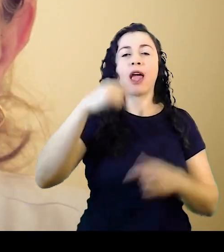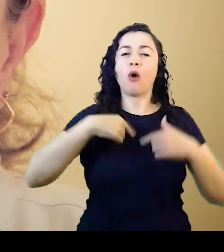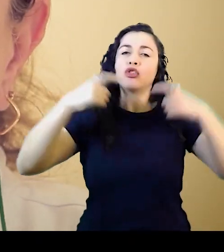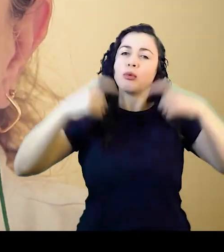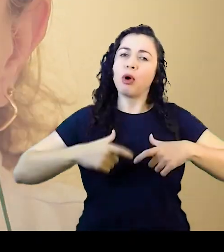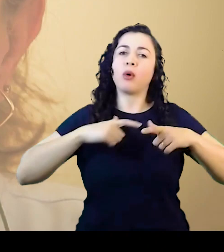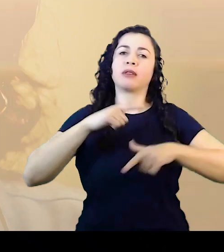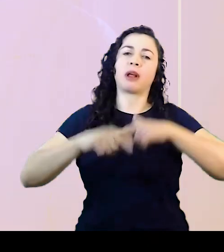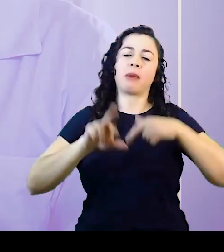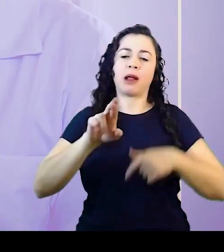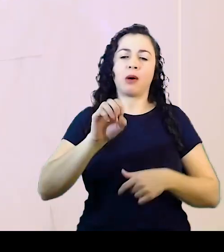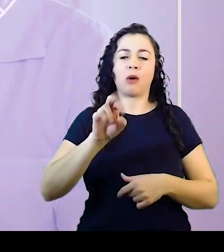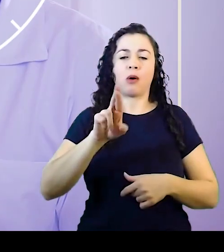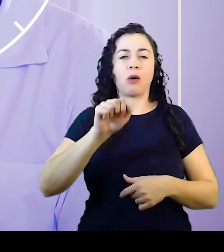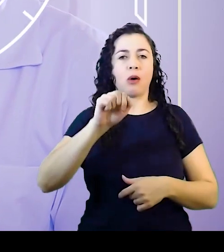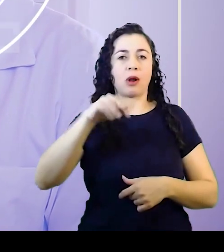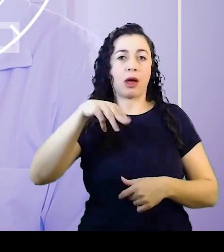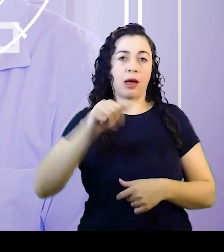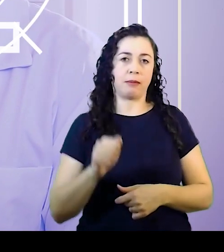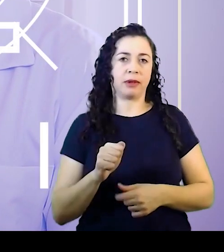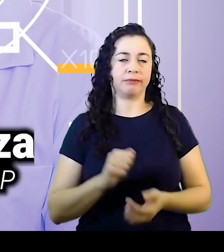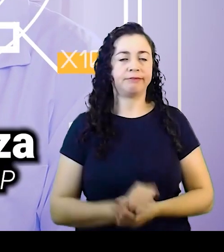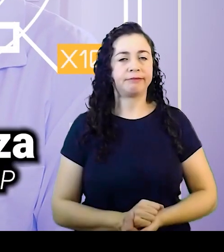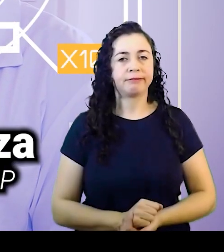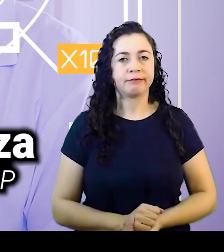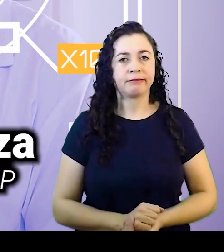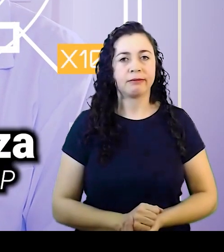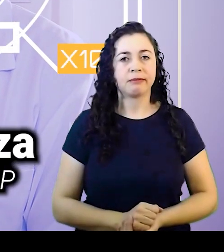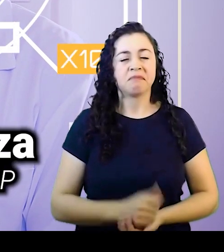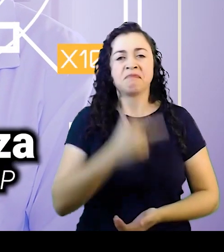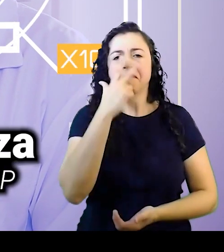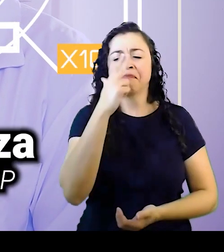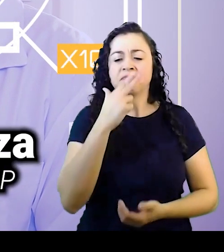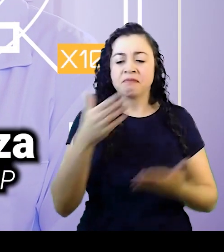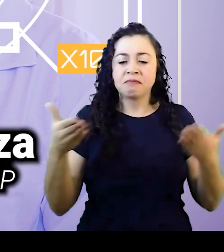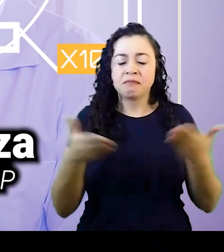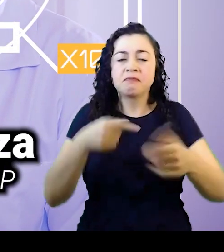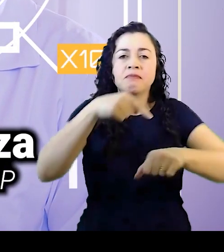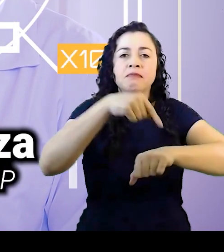I think that a moment like this always brings forward our